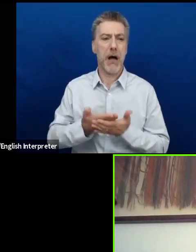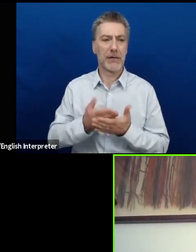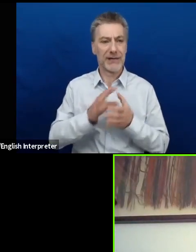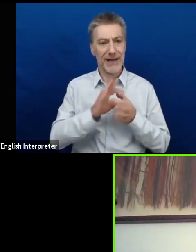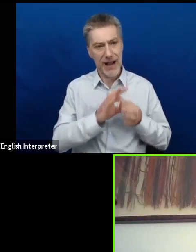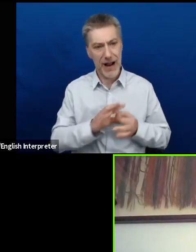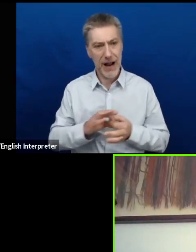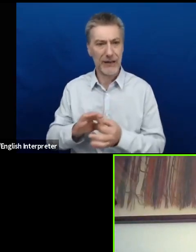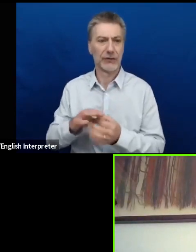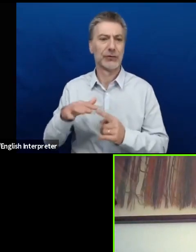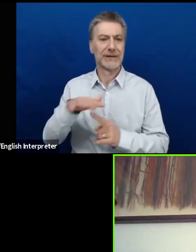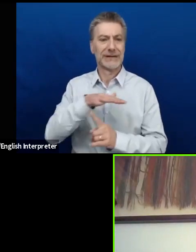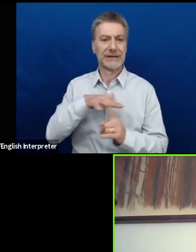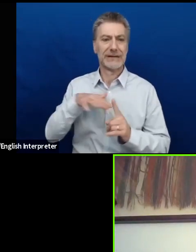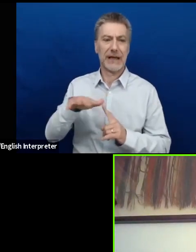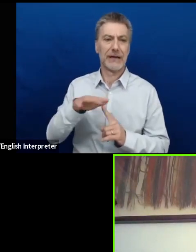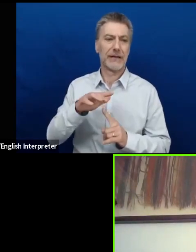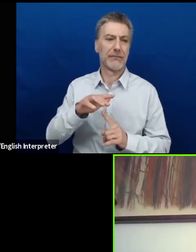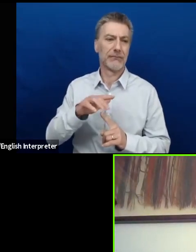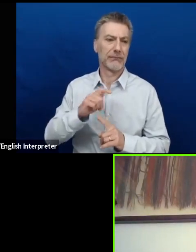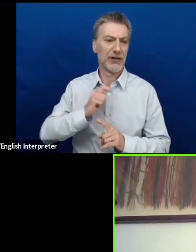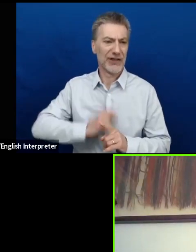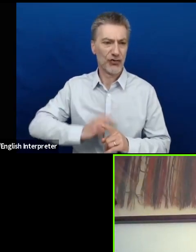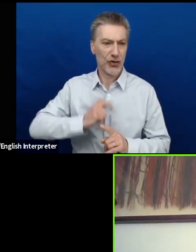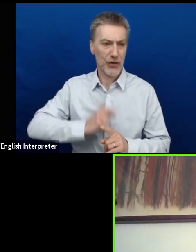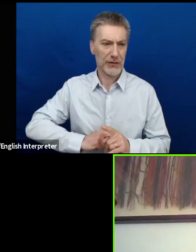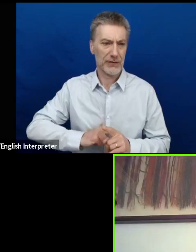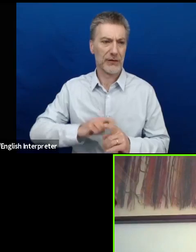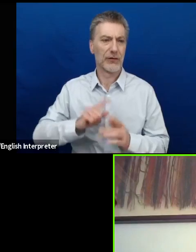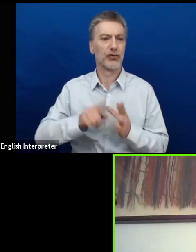to intervene more in the future.